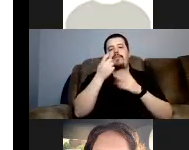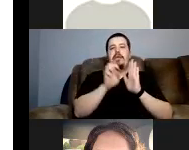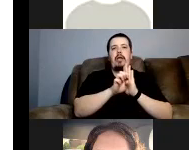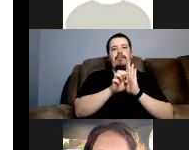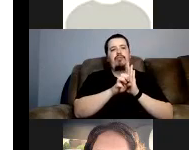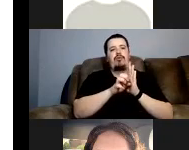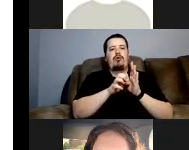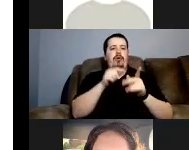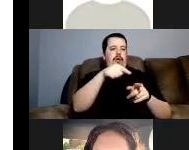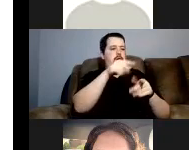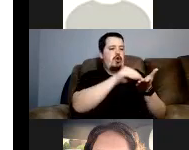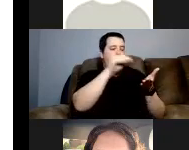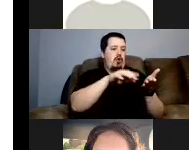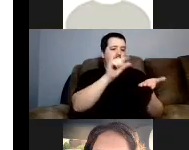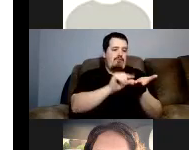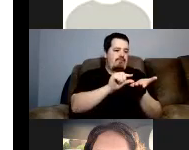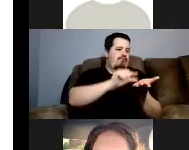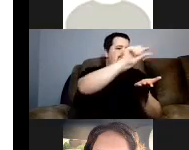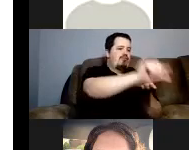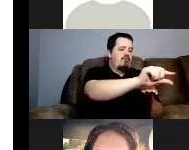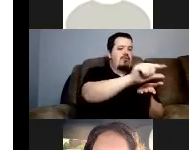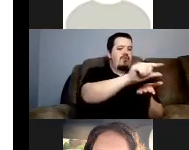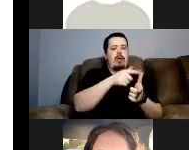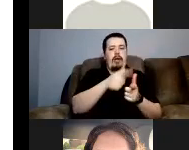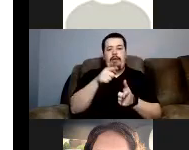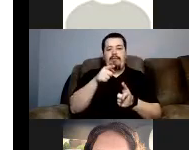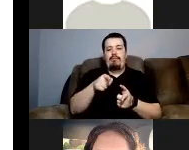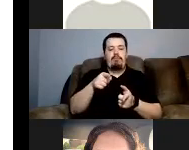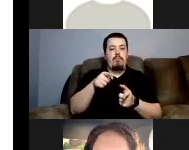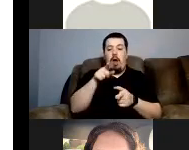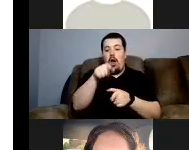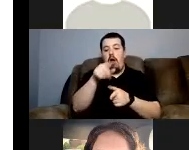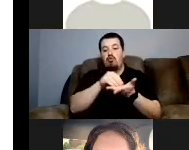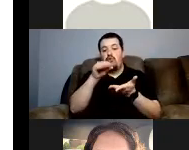at this amount, and then we may add weights based on whether or not say they live in a rural area or